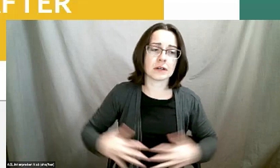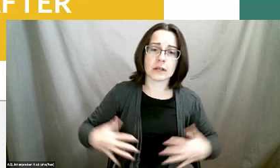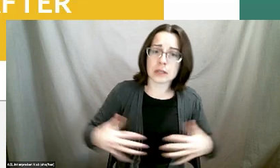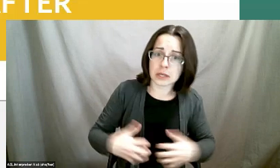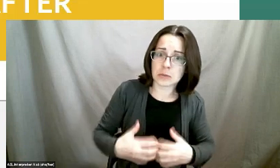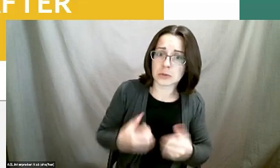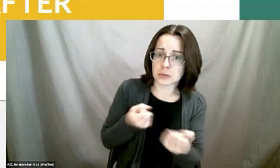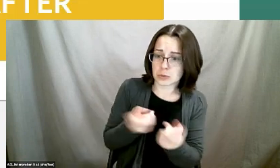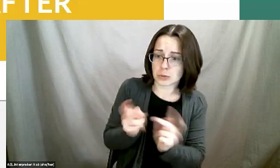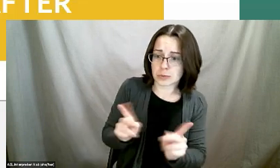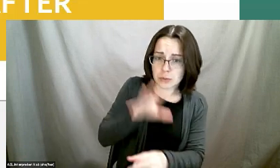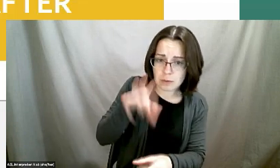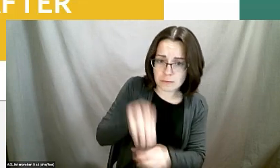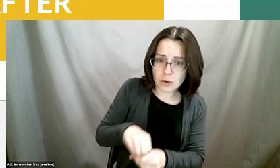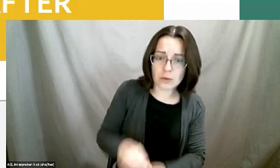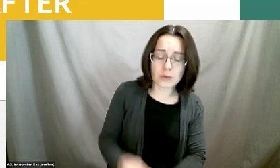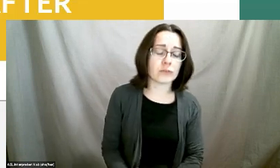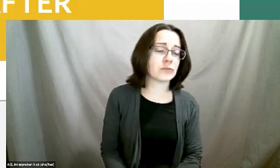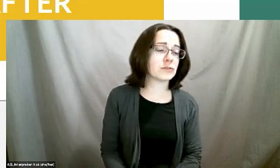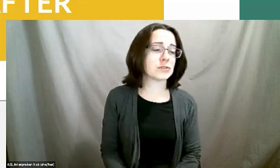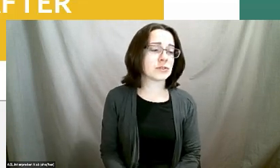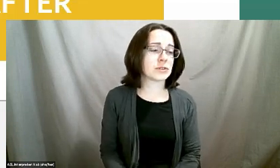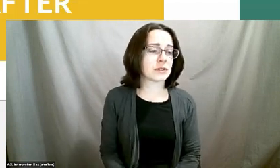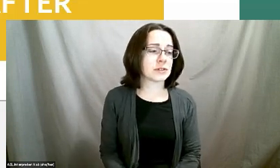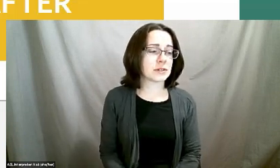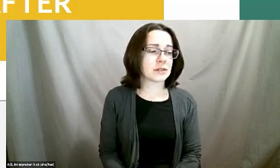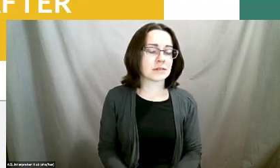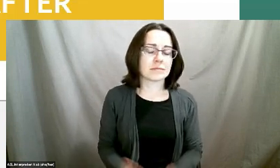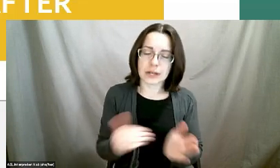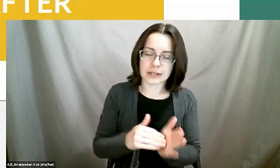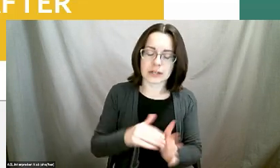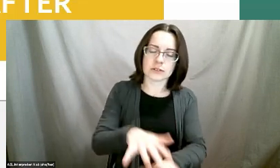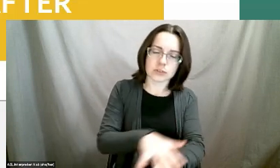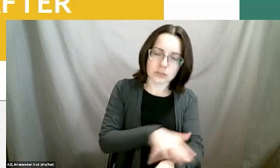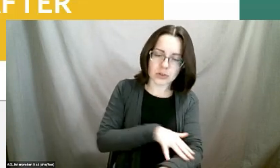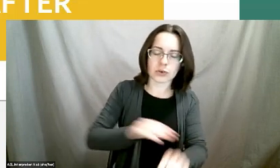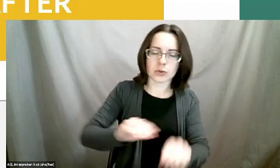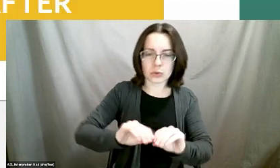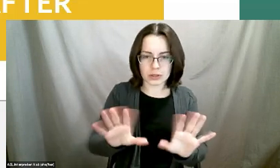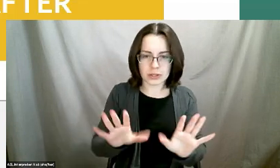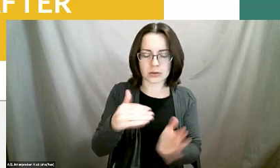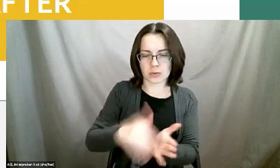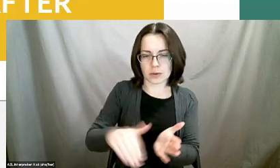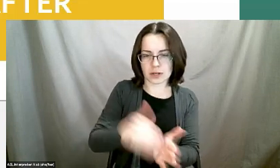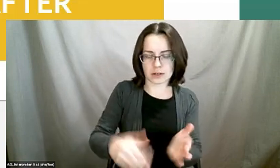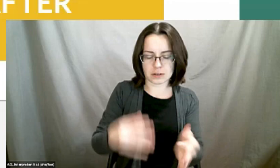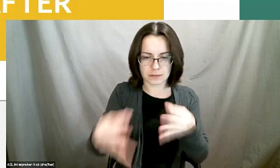Again, slow, clear, repetitive instructions. And this has to be done before,